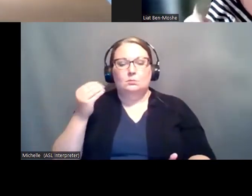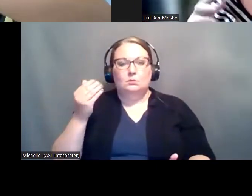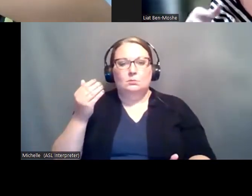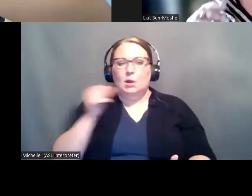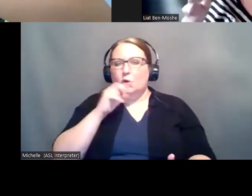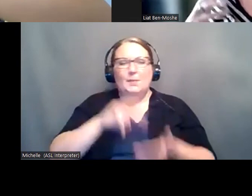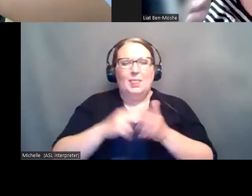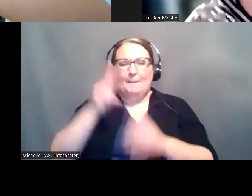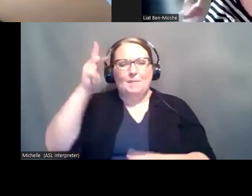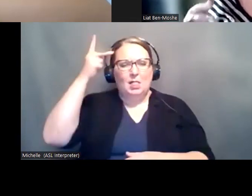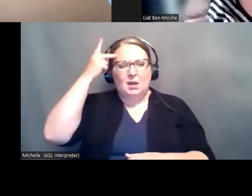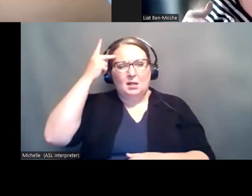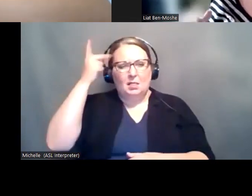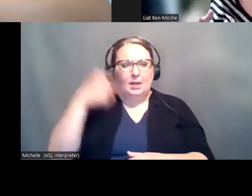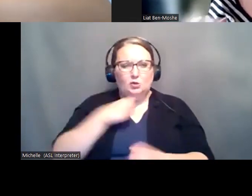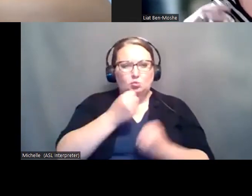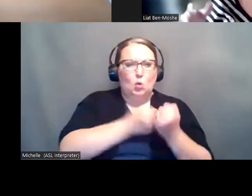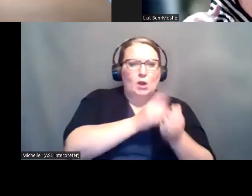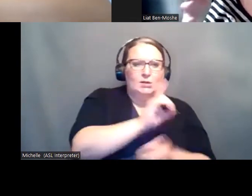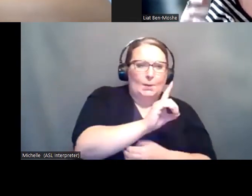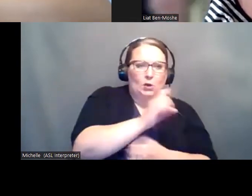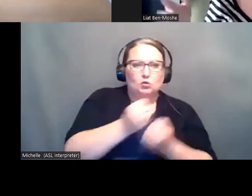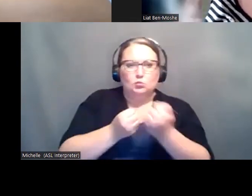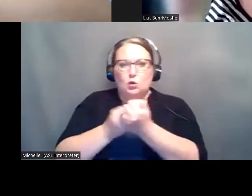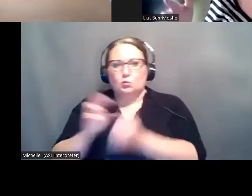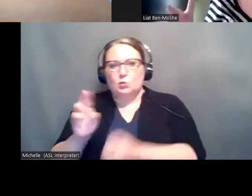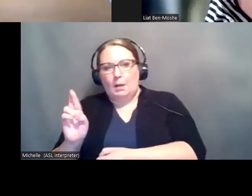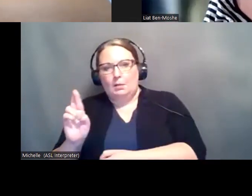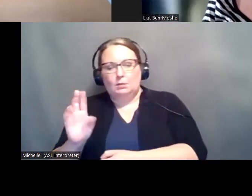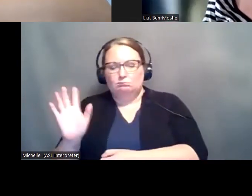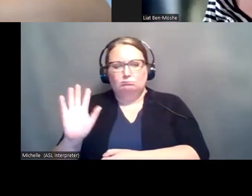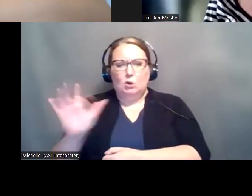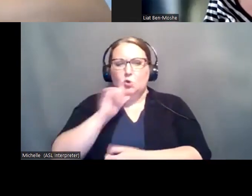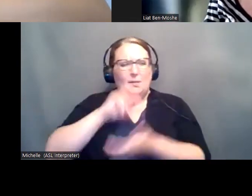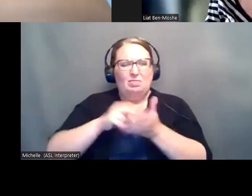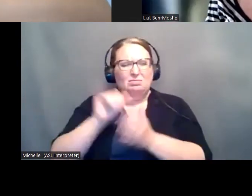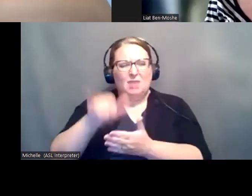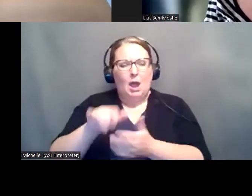like party or something like red or blue or something. But I mean, you know,